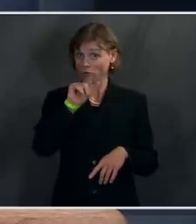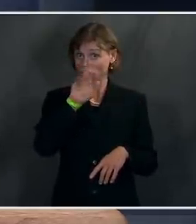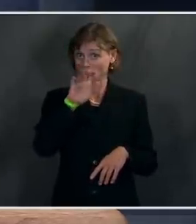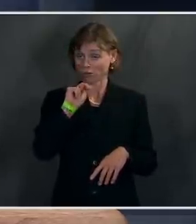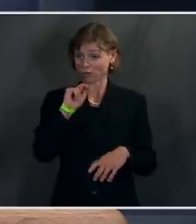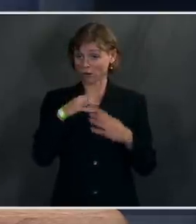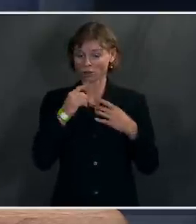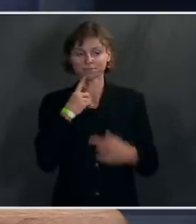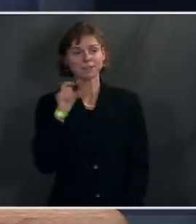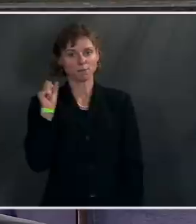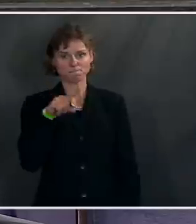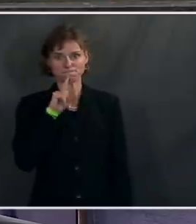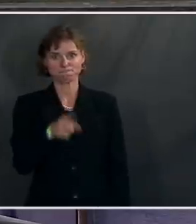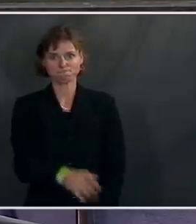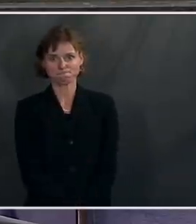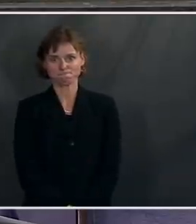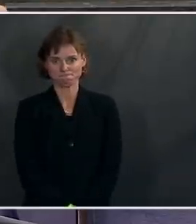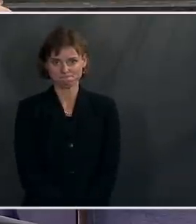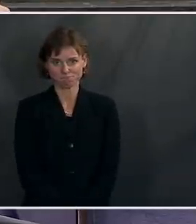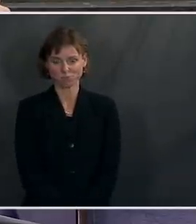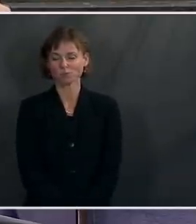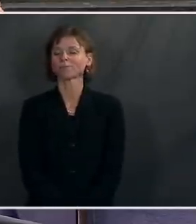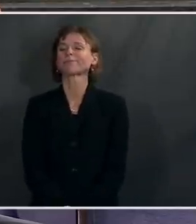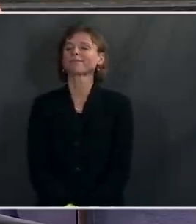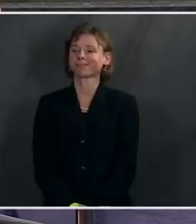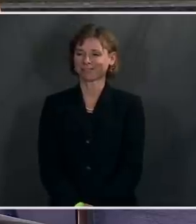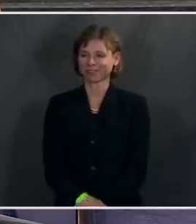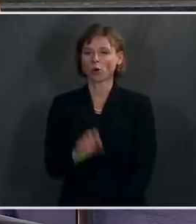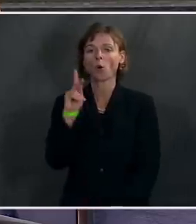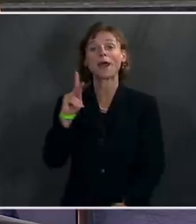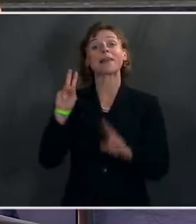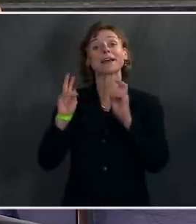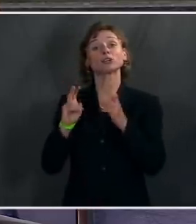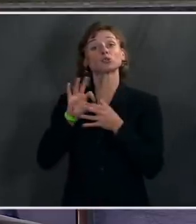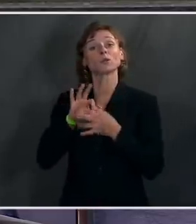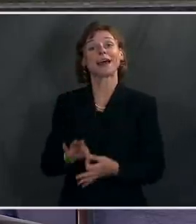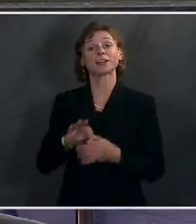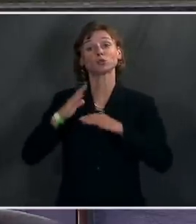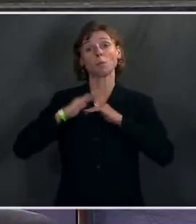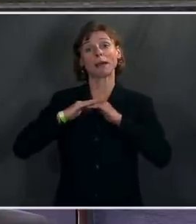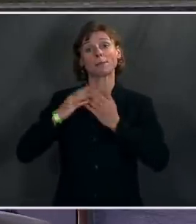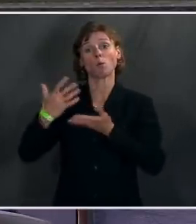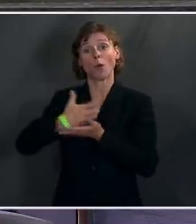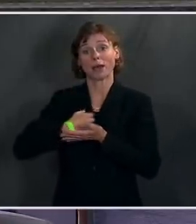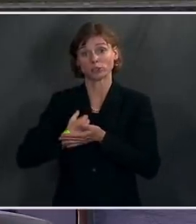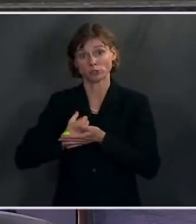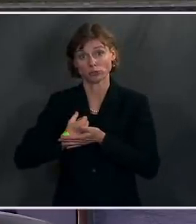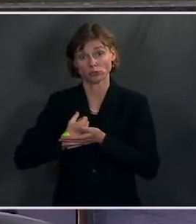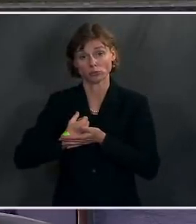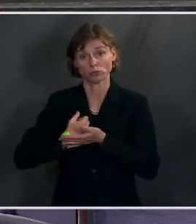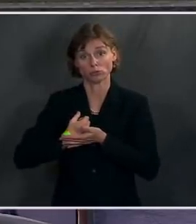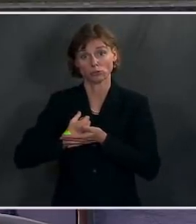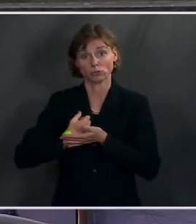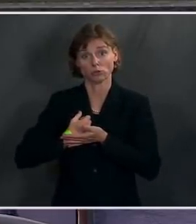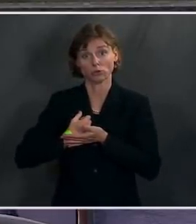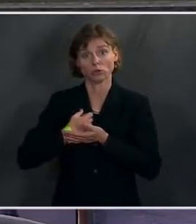The Press: On the issue of the minimum wage, you had said that the President believes